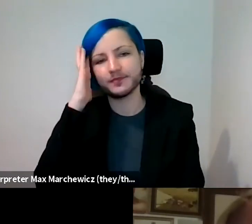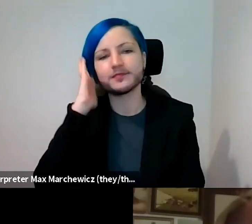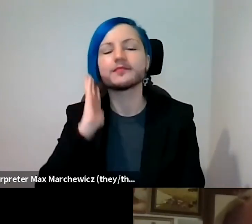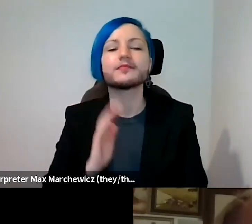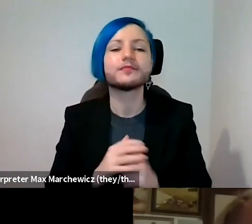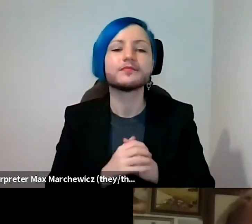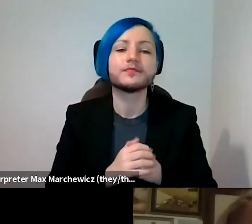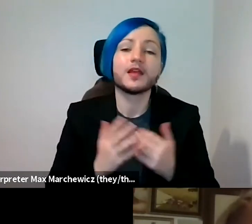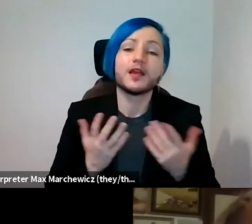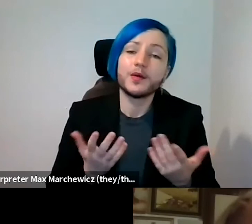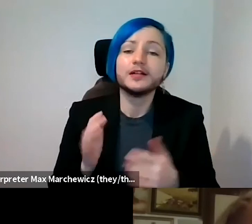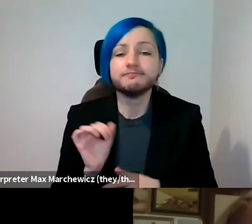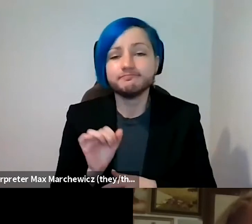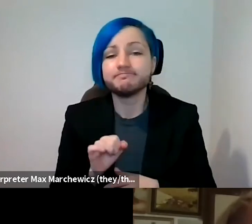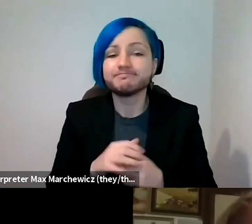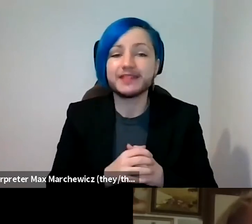I've had my moments, and they're just lovely.